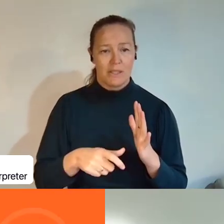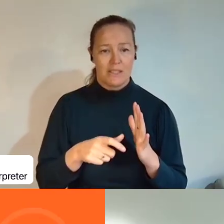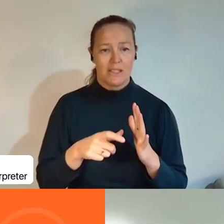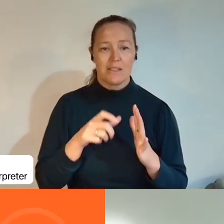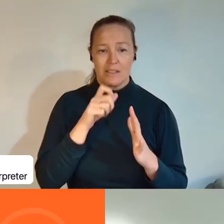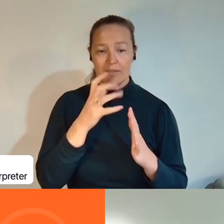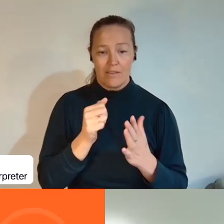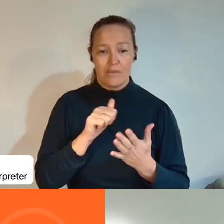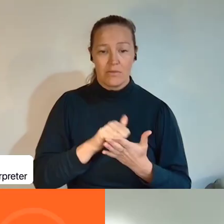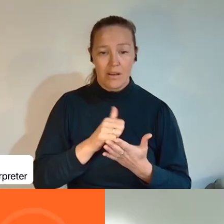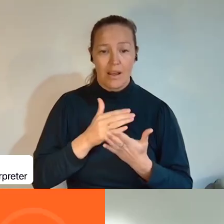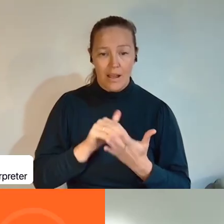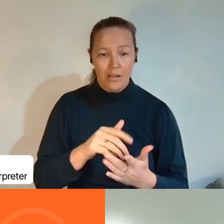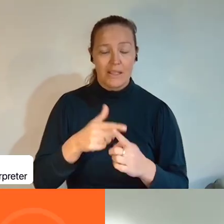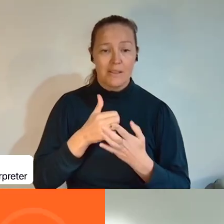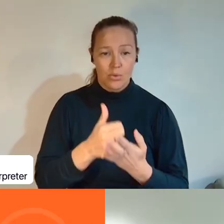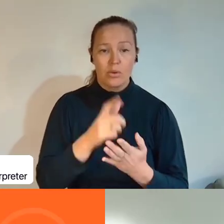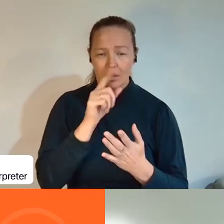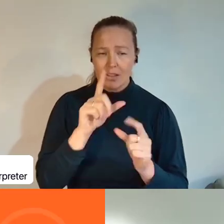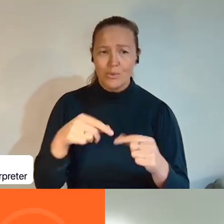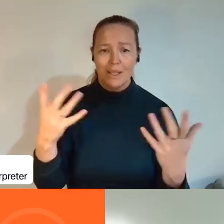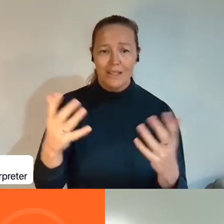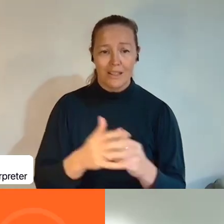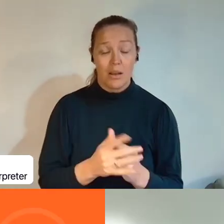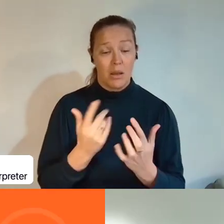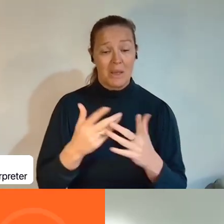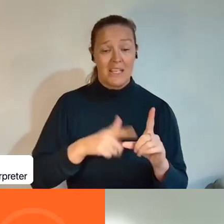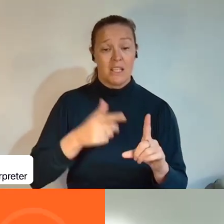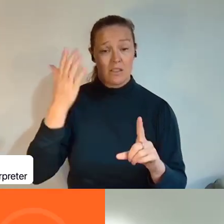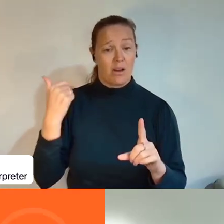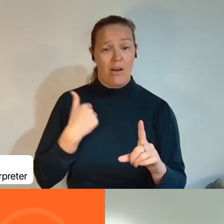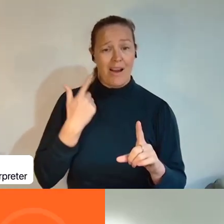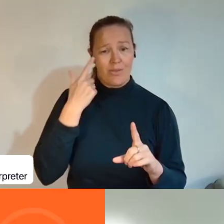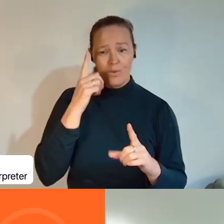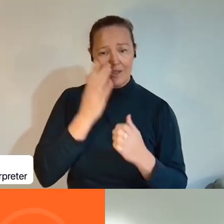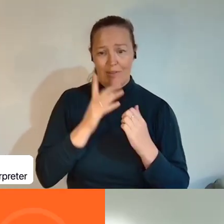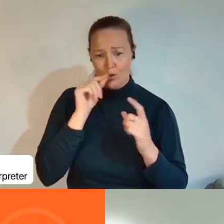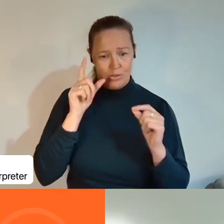support can do anything. Many years ago I didn't think I'd be doing what I am today and things. We